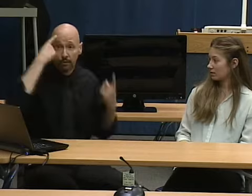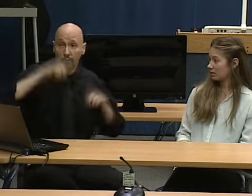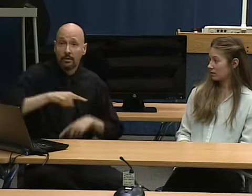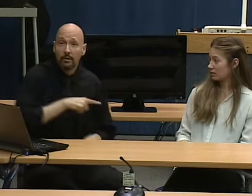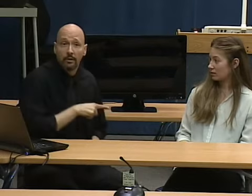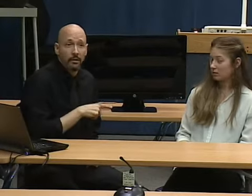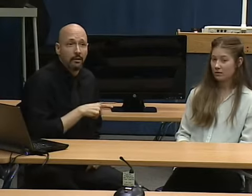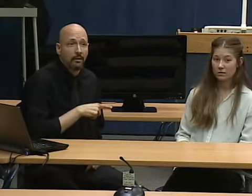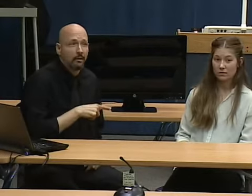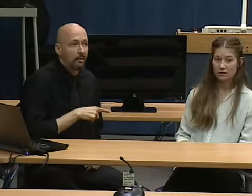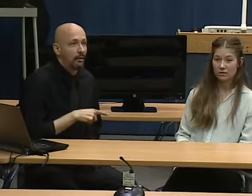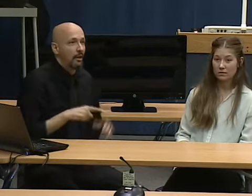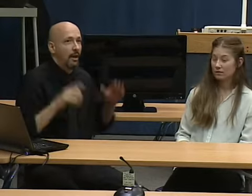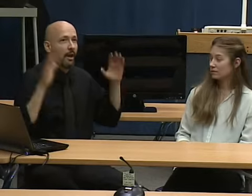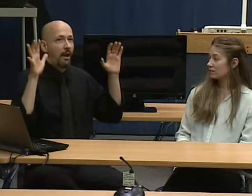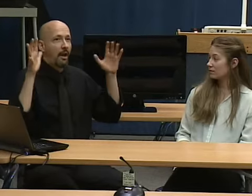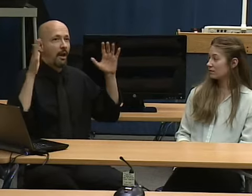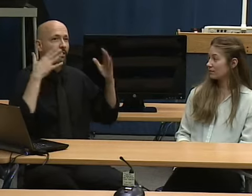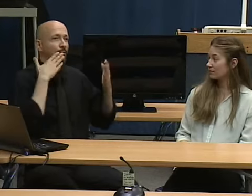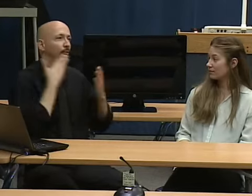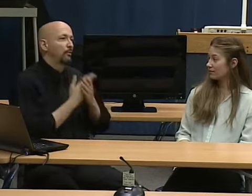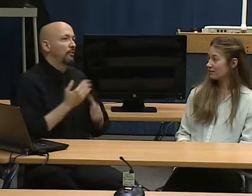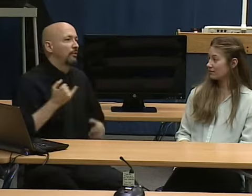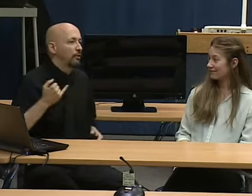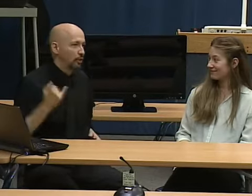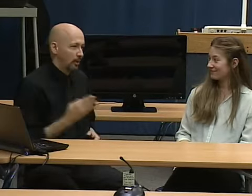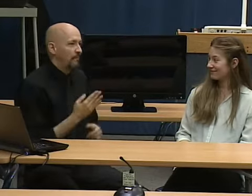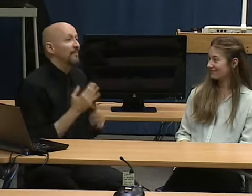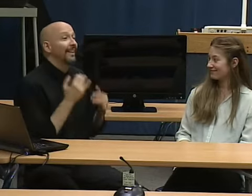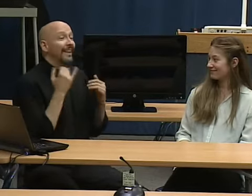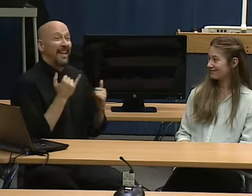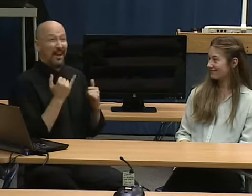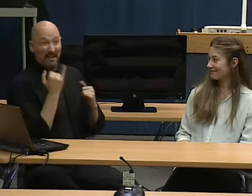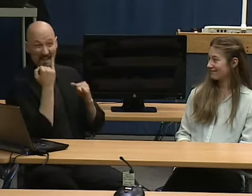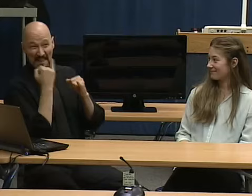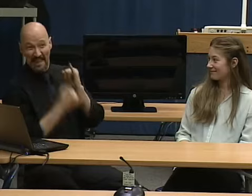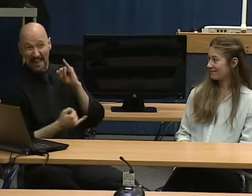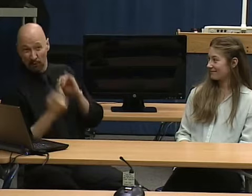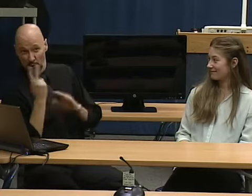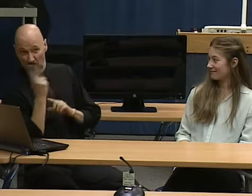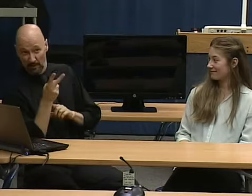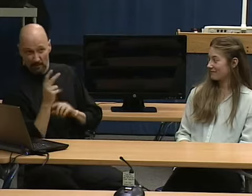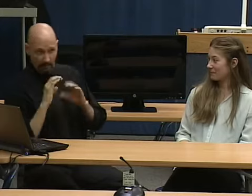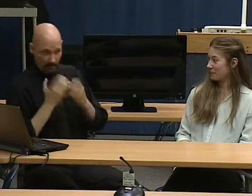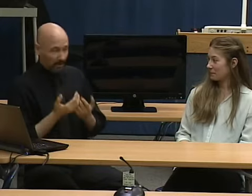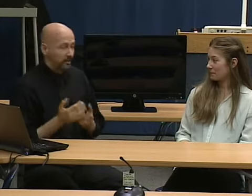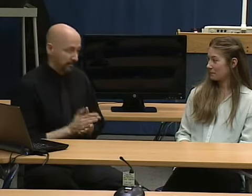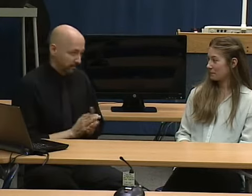Do you guys agree? Yay, good job! Now, the last two minutes of class.